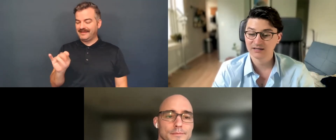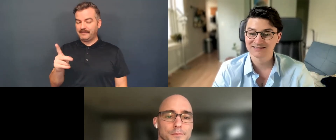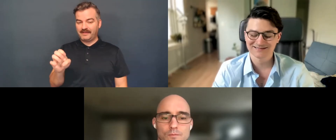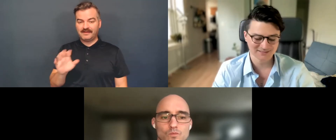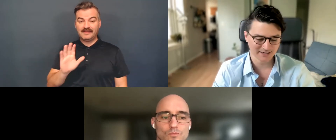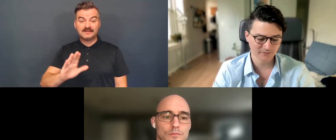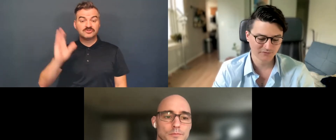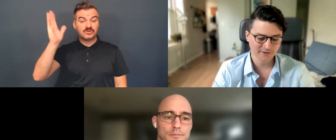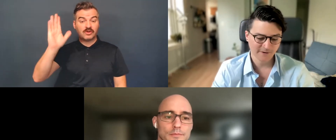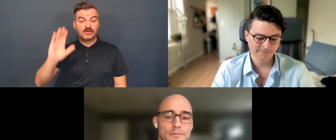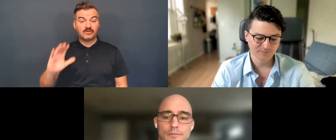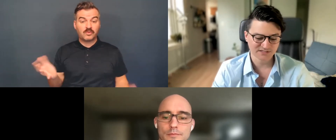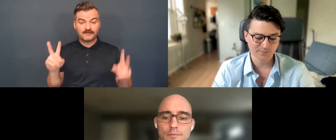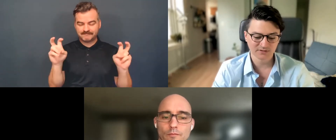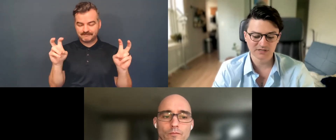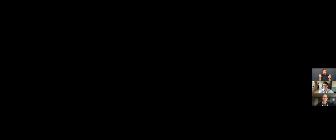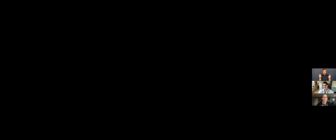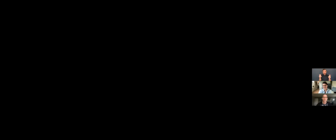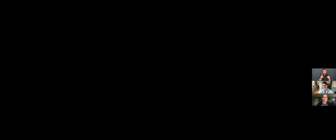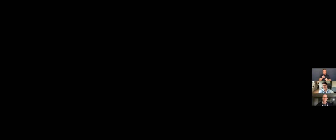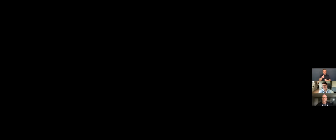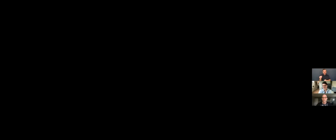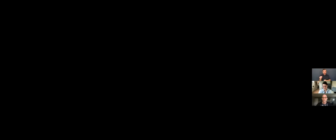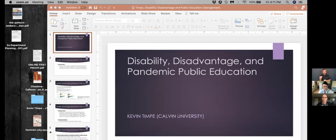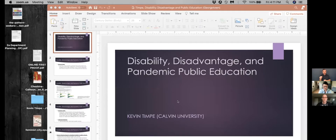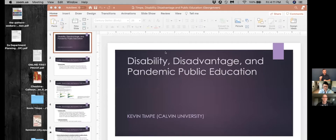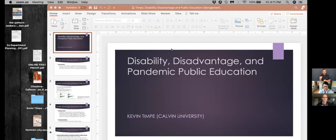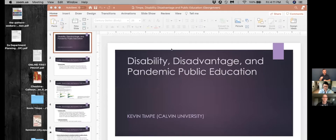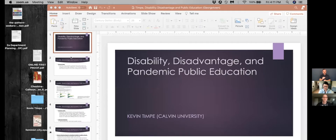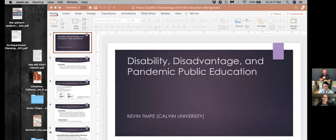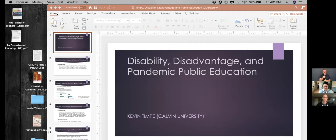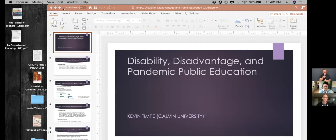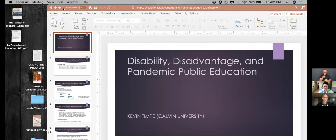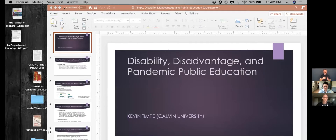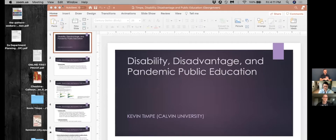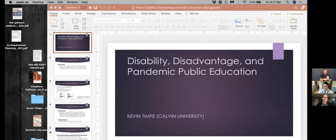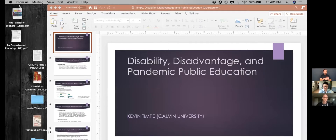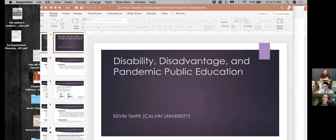is entitled disability disadvantage, and pandemic public education.